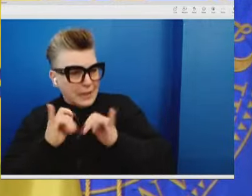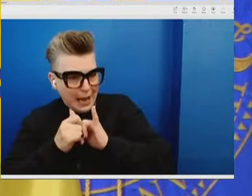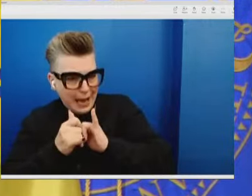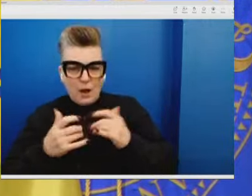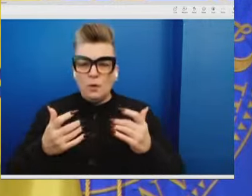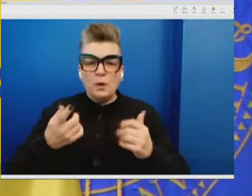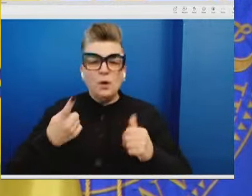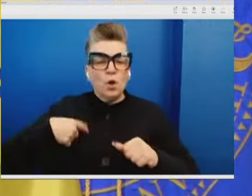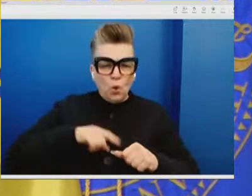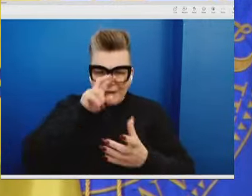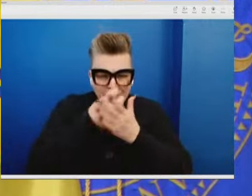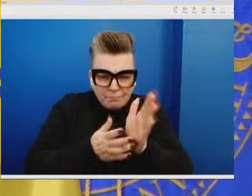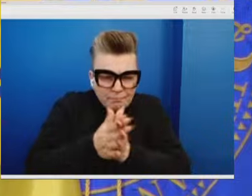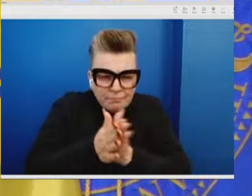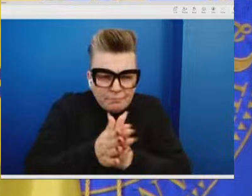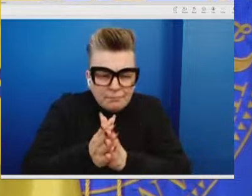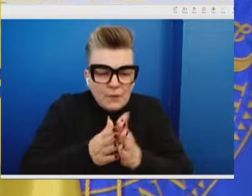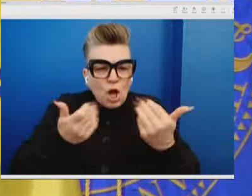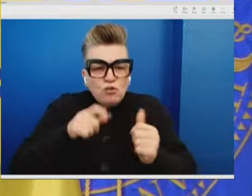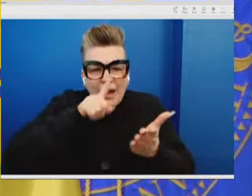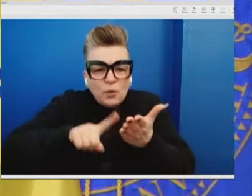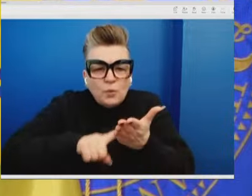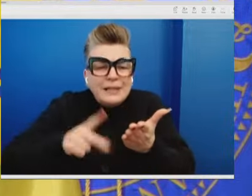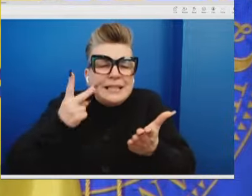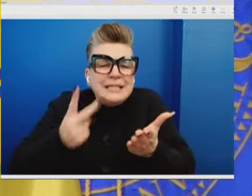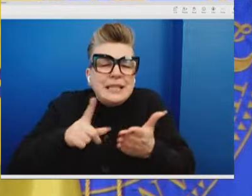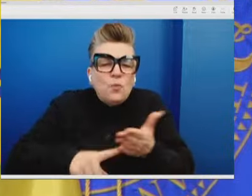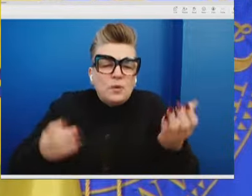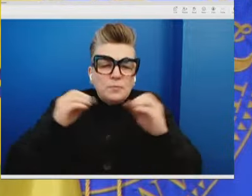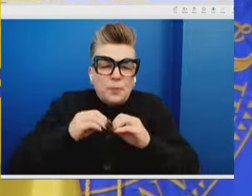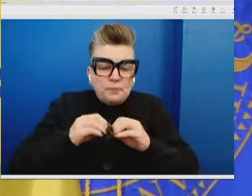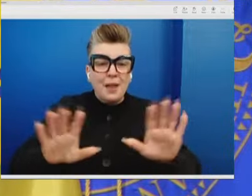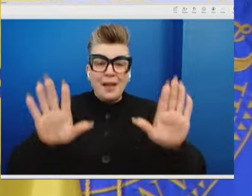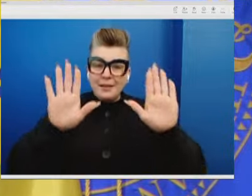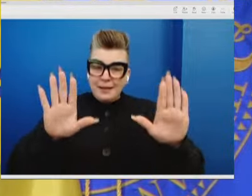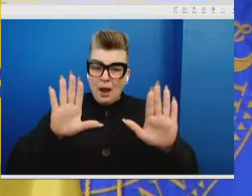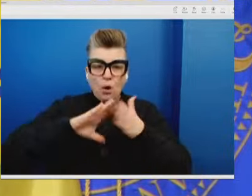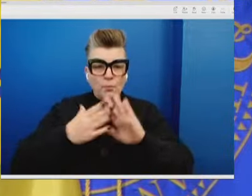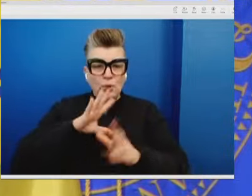space a little bit. Community engagement is far more than a policy prescription. It represents